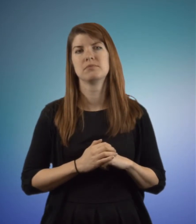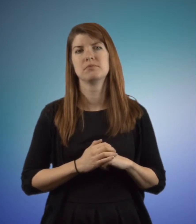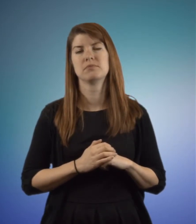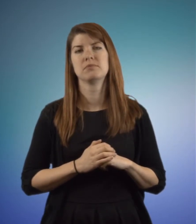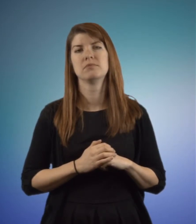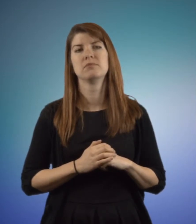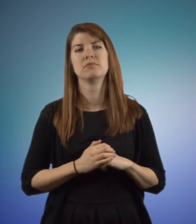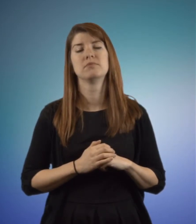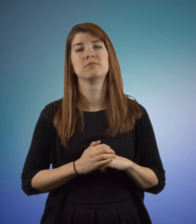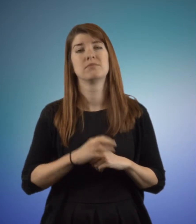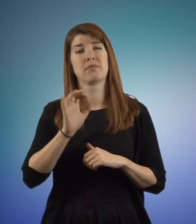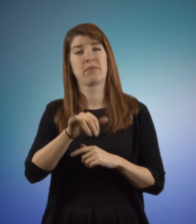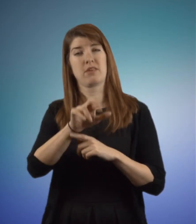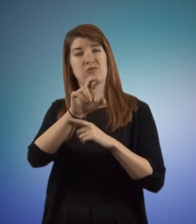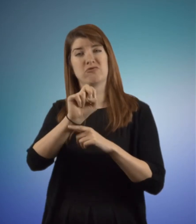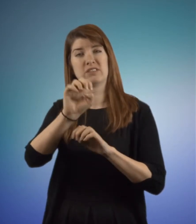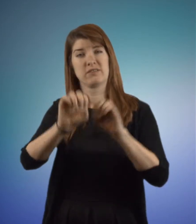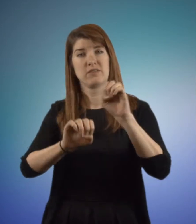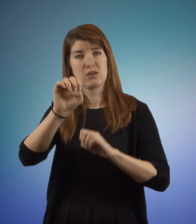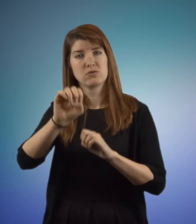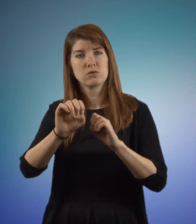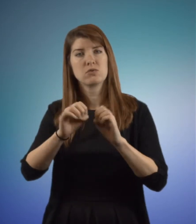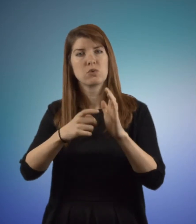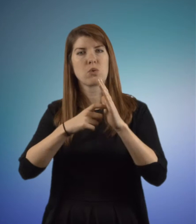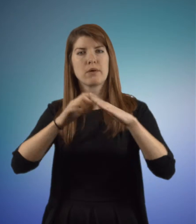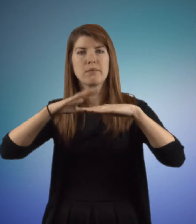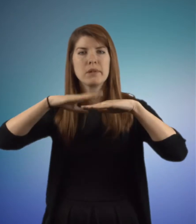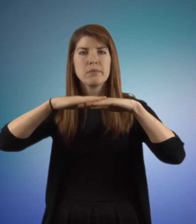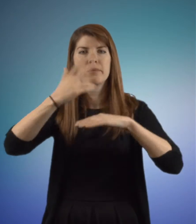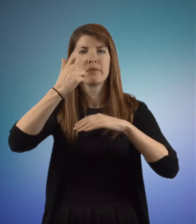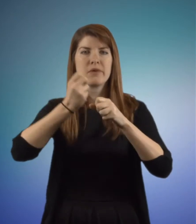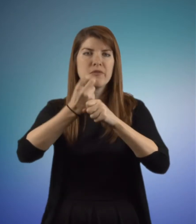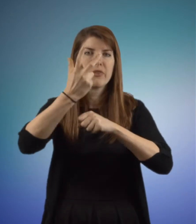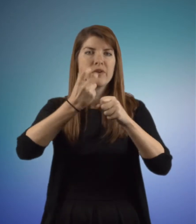The reevaluation should occur every 3 years unless the parents and the school agree